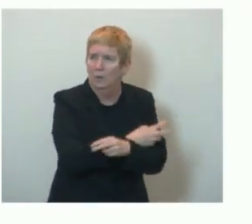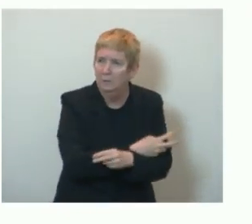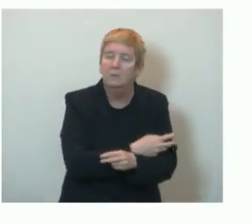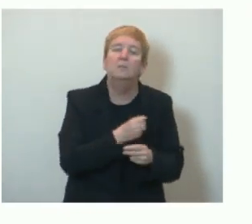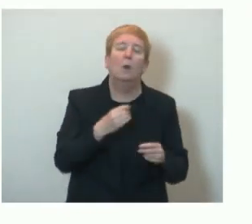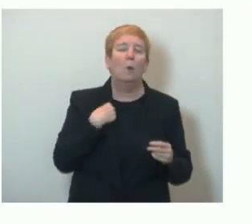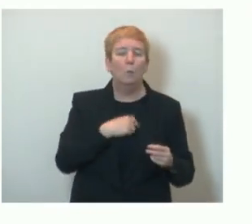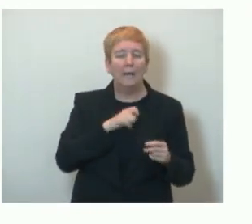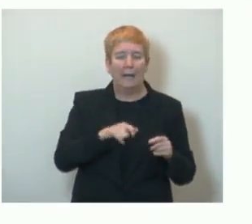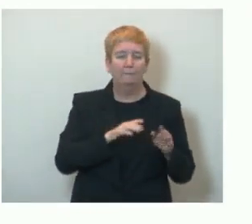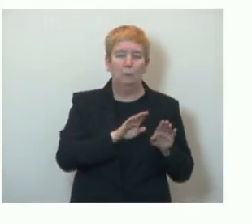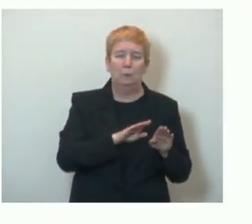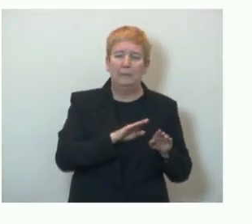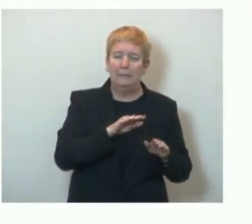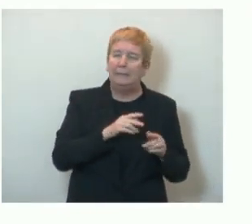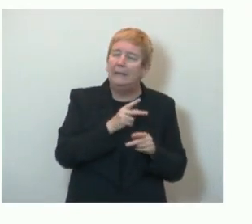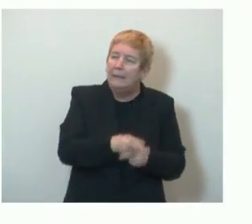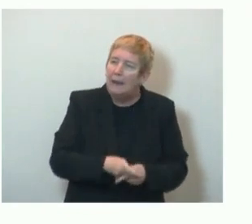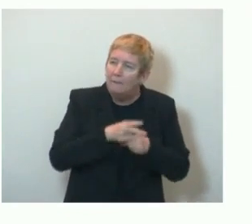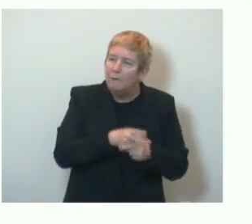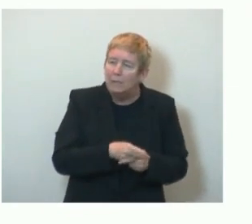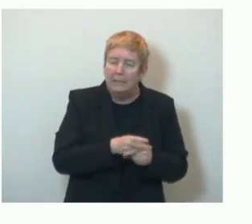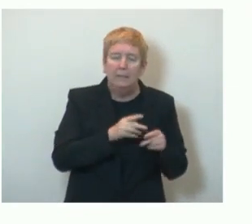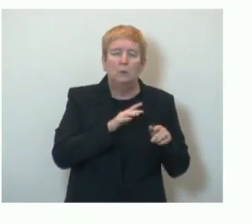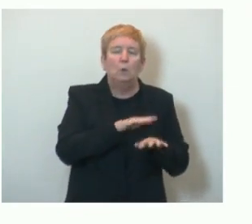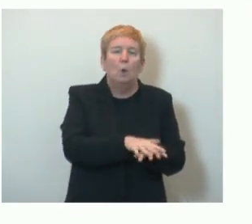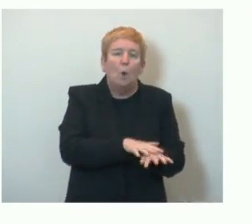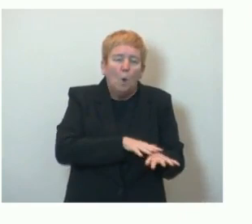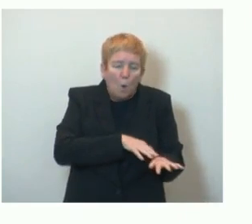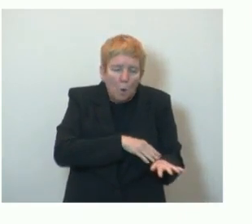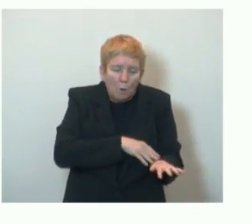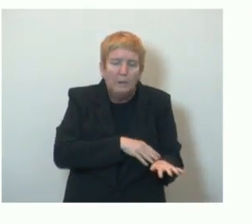WE CAN’T REOPEN MORE THINGS THAT WILL INCREASE THE SPREAD OF THE DISEASE.